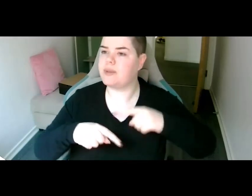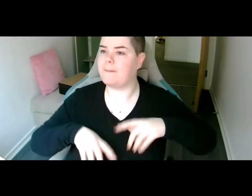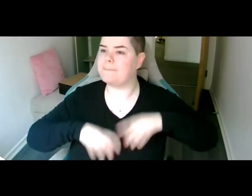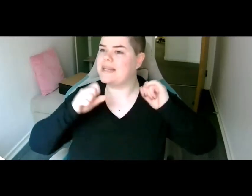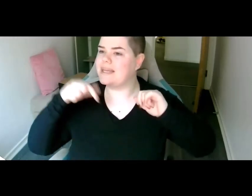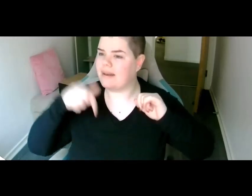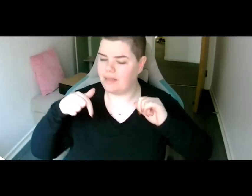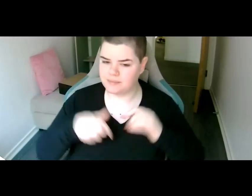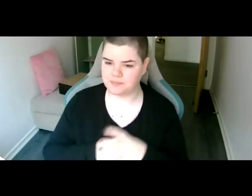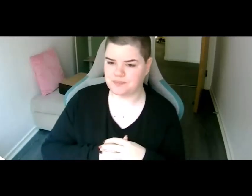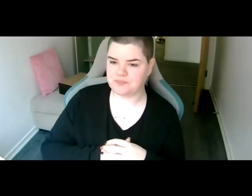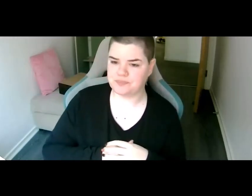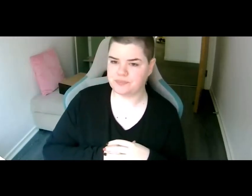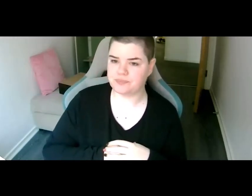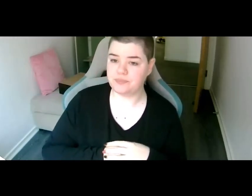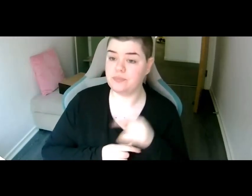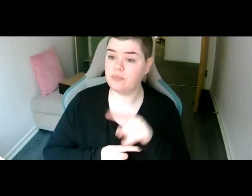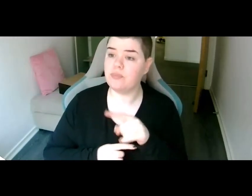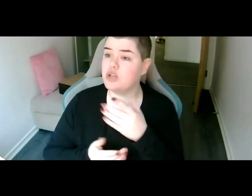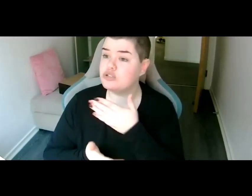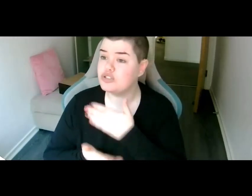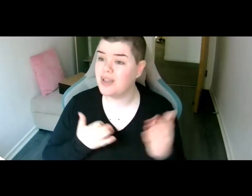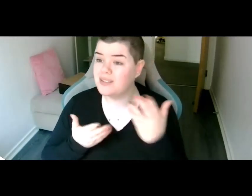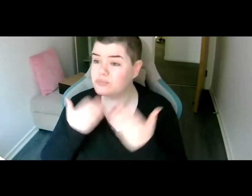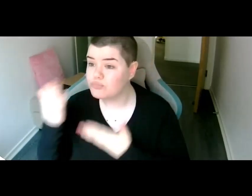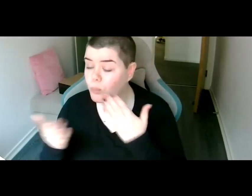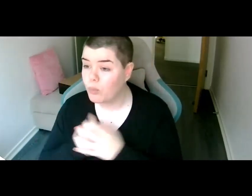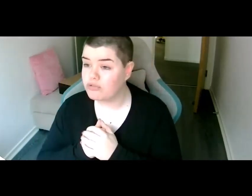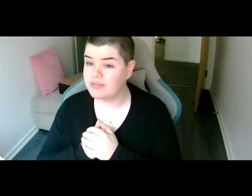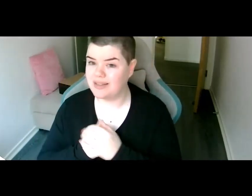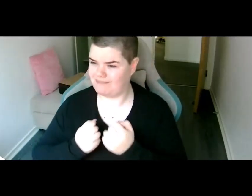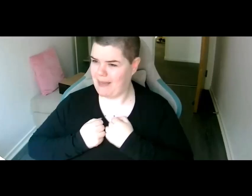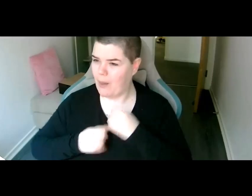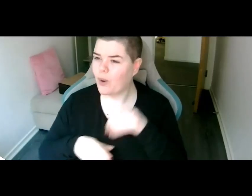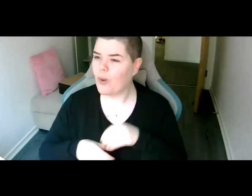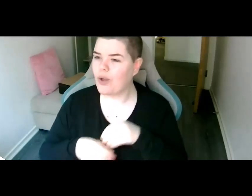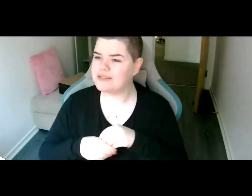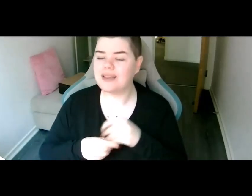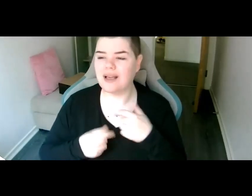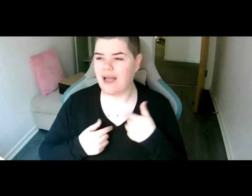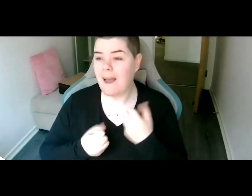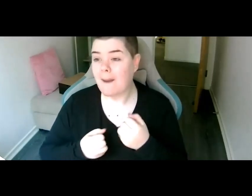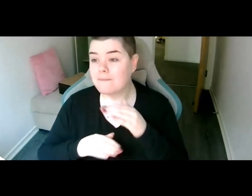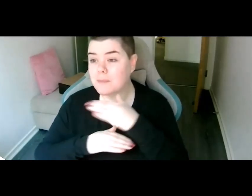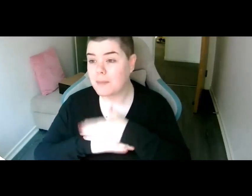We don't want them to sort of waste money on creating resources that would then consult on and find to be inappropriate.